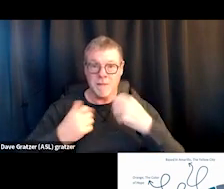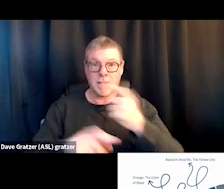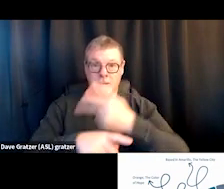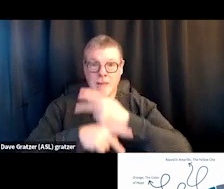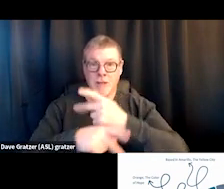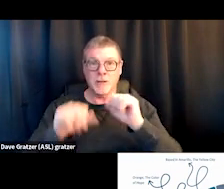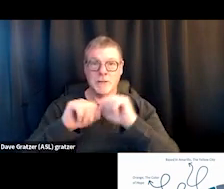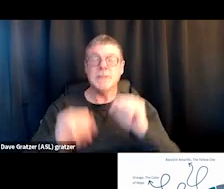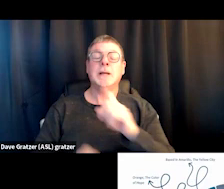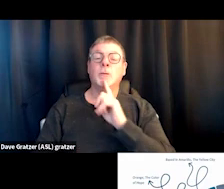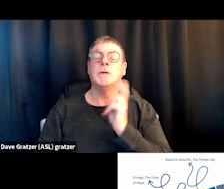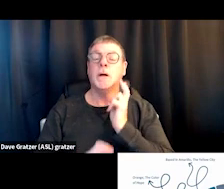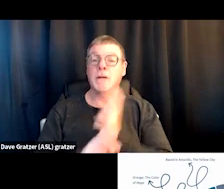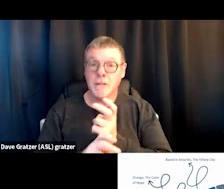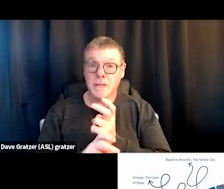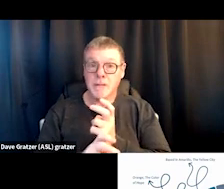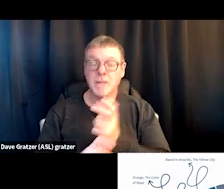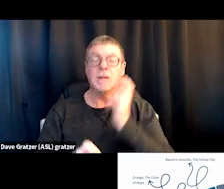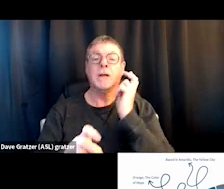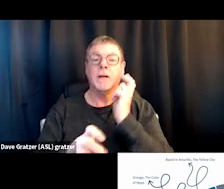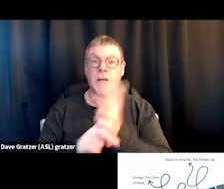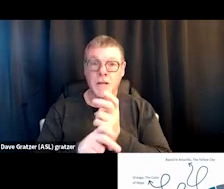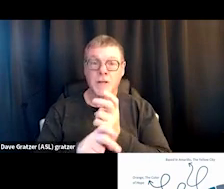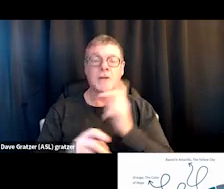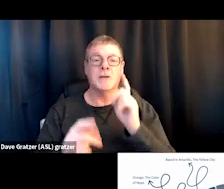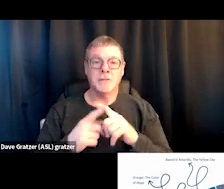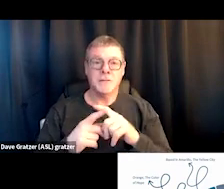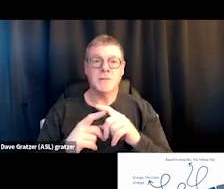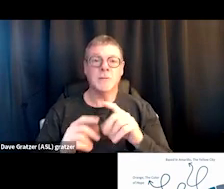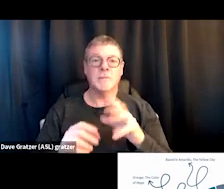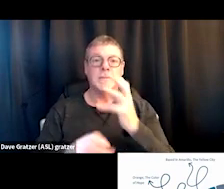it was difficulty, you know, getting warm handoffs at times,